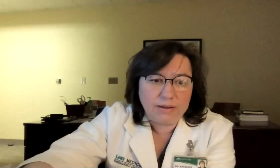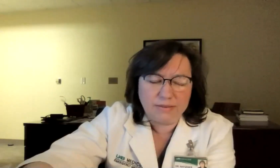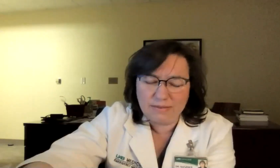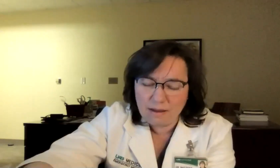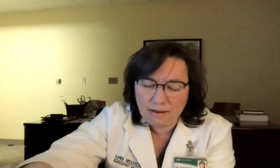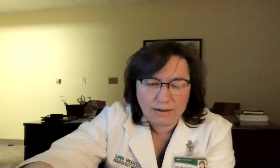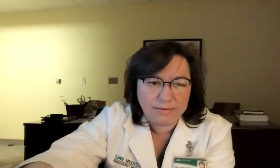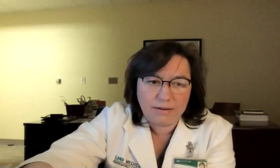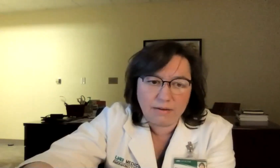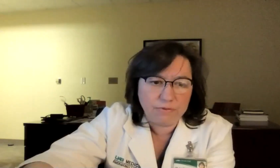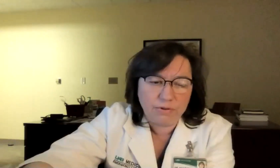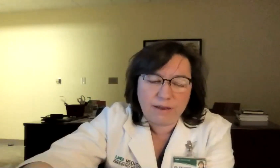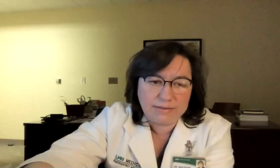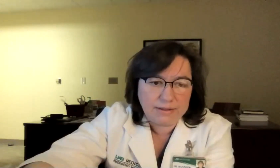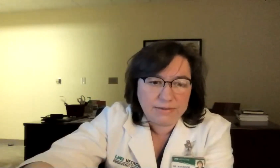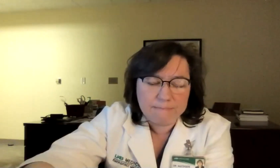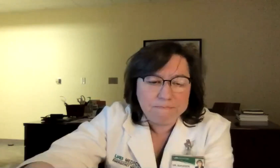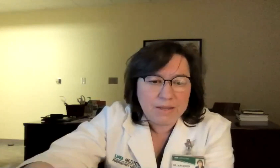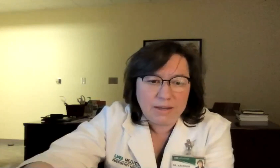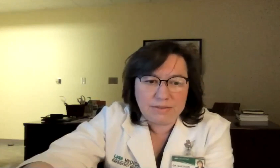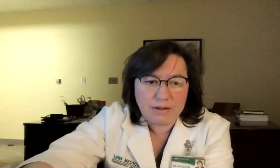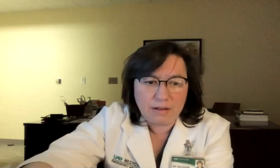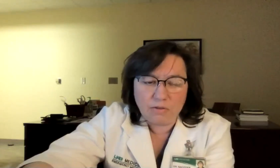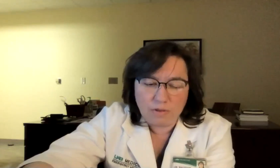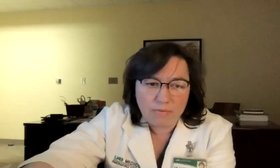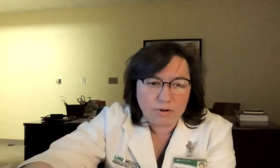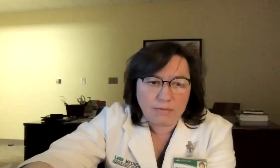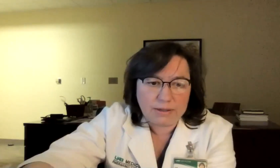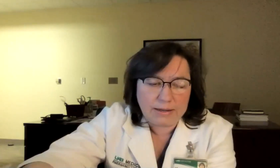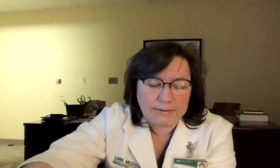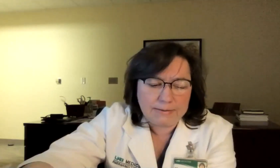this is not like setting up flu vaccines it's a lot more complicated than that